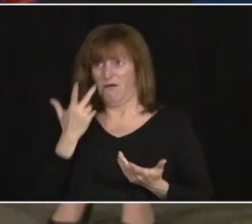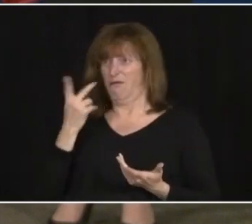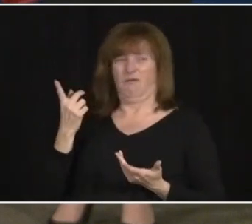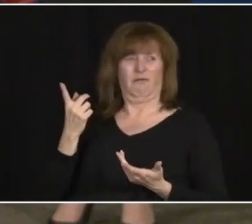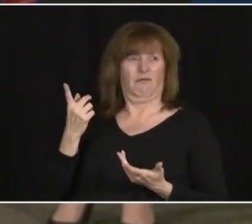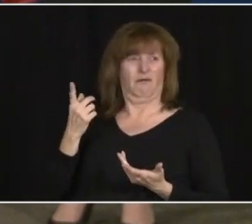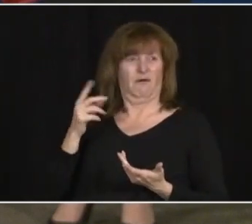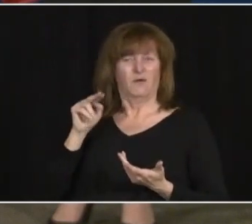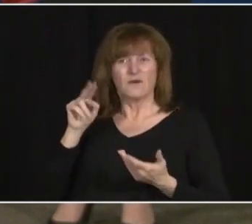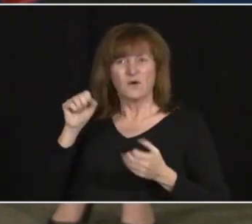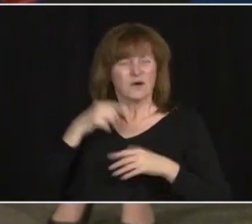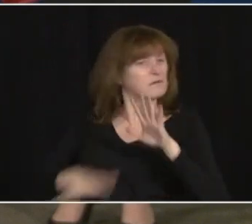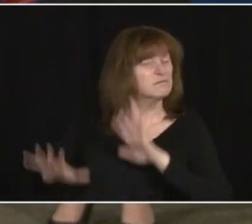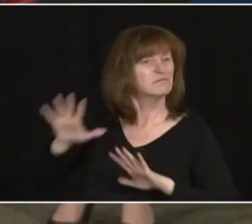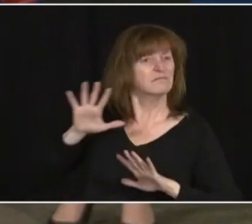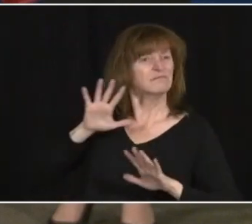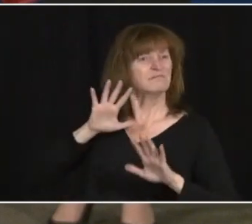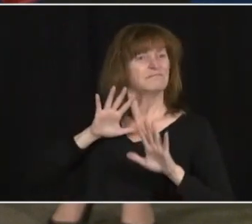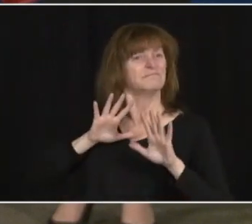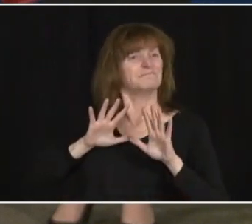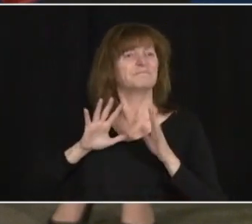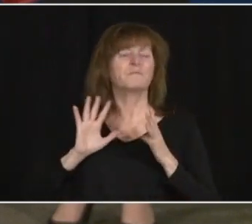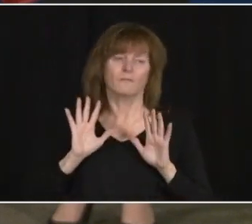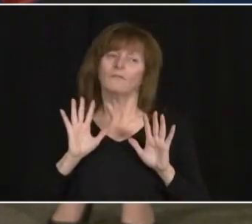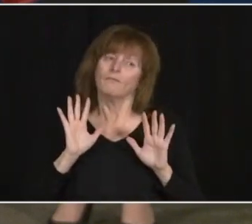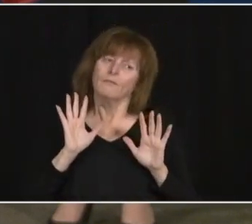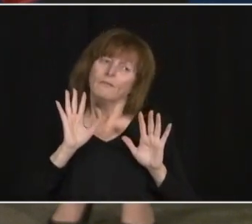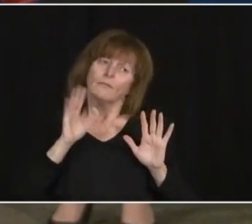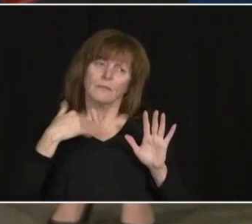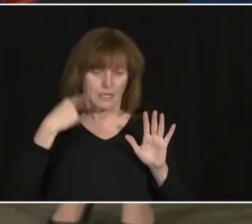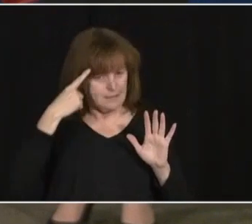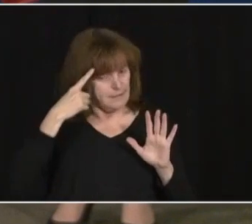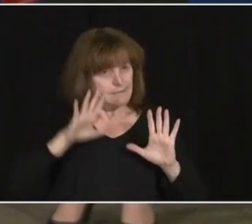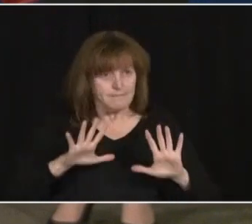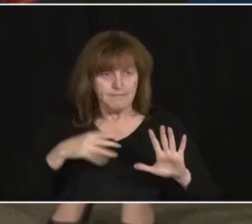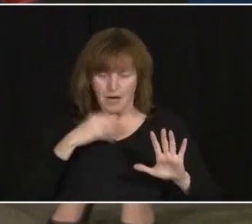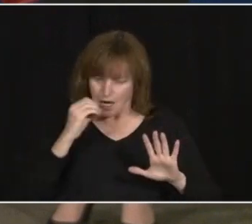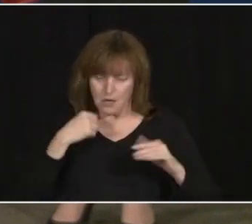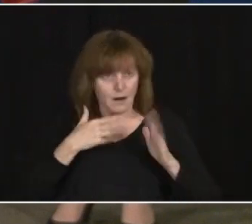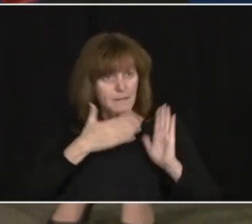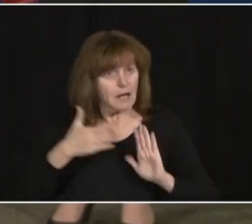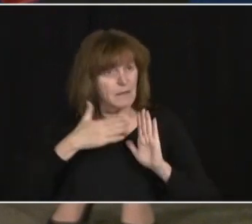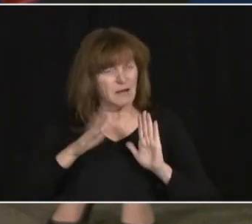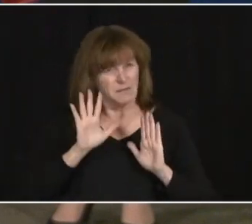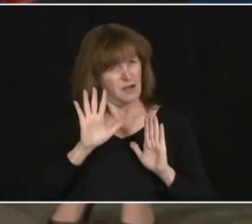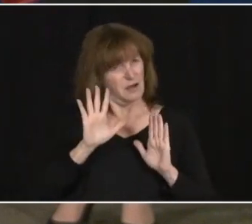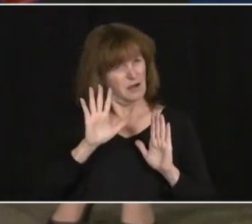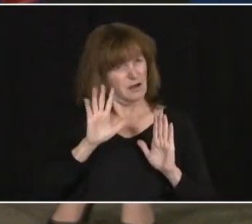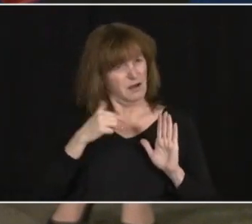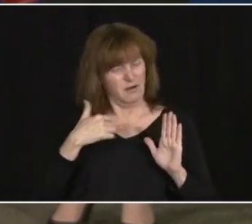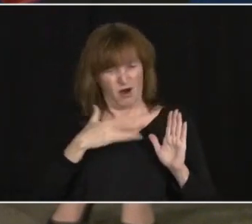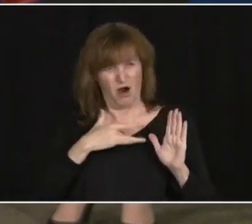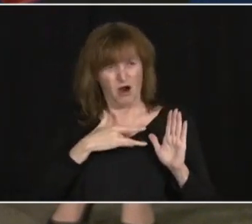Ontario, my heart keeps drifting back to the people of Nova Scotia. In the midst of this